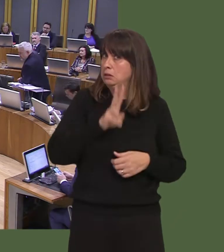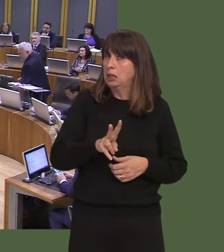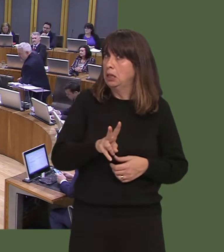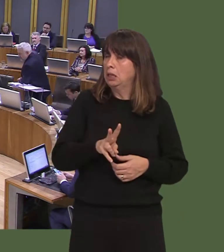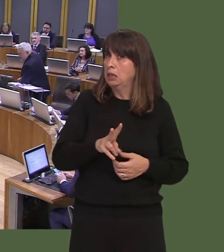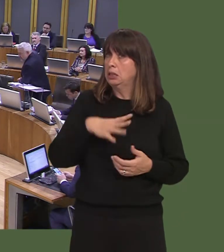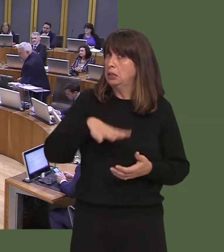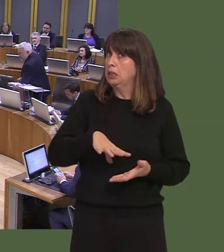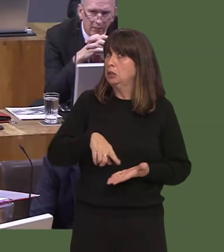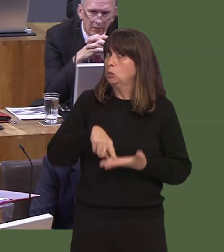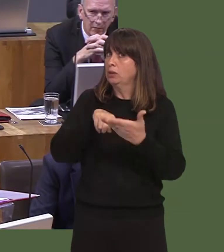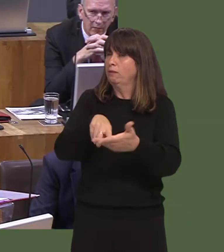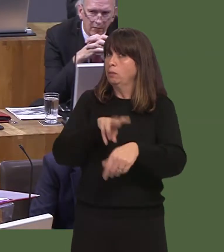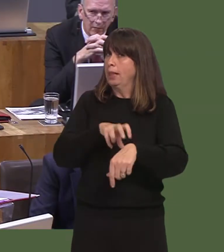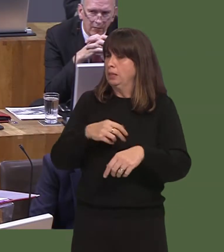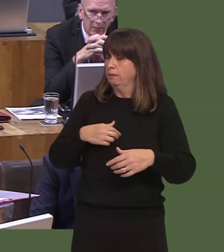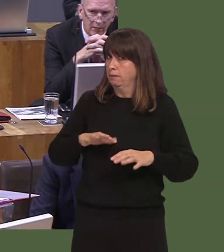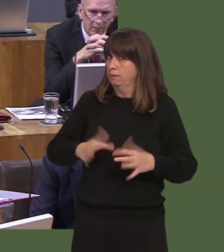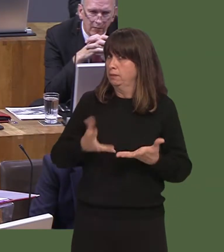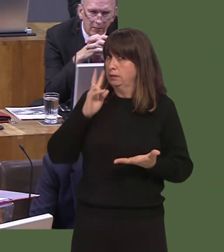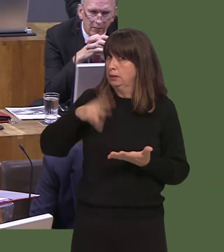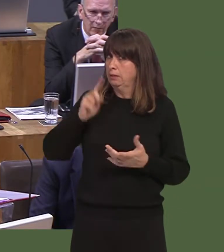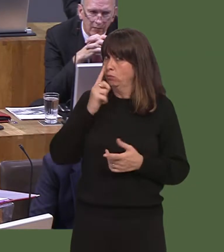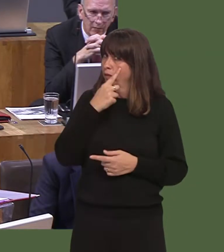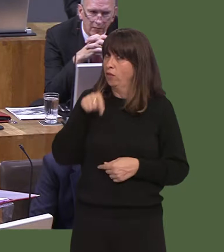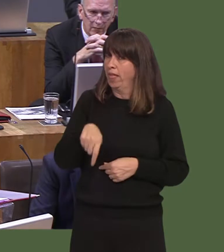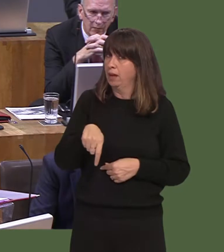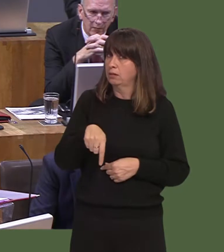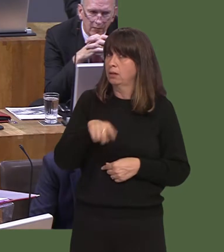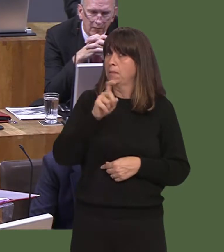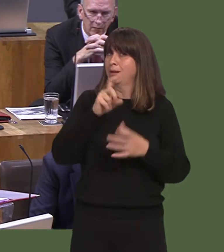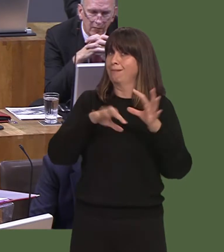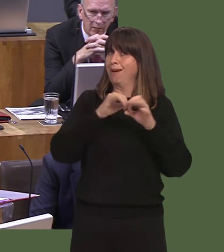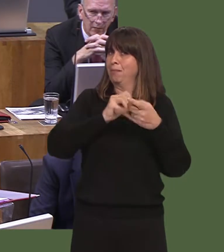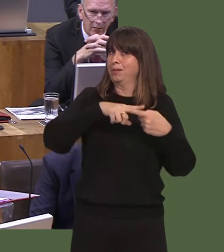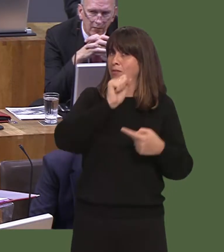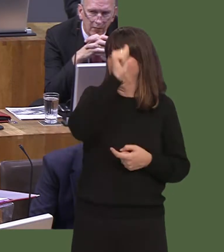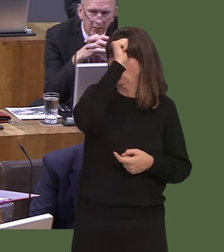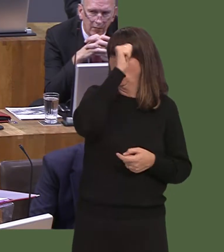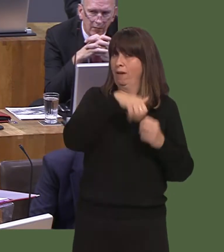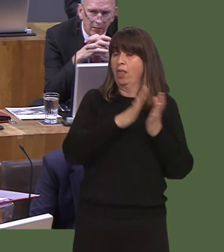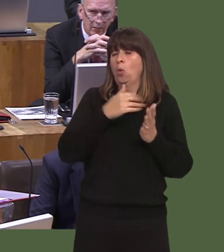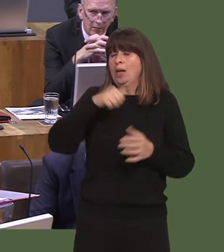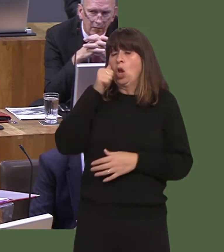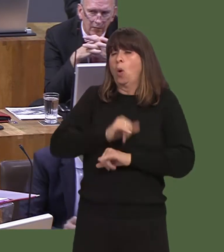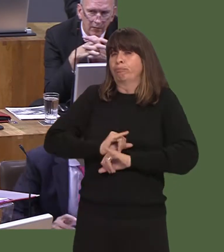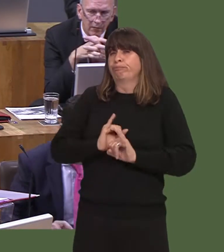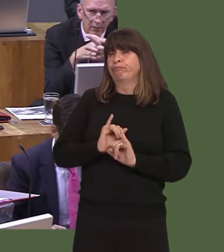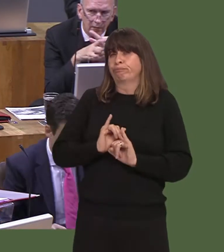to the police, but of course the Cabinet Secretary will be fully aware of the situation. No-one can pretend that it's a good situationóof course not.